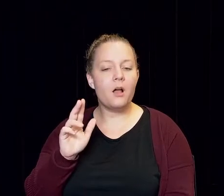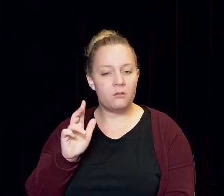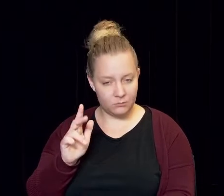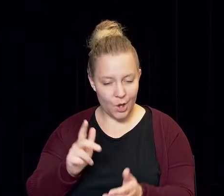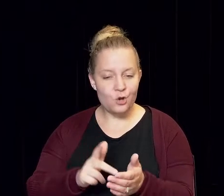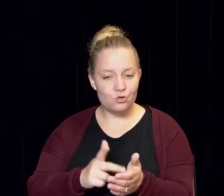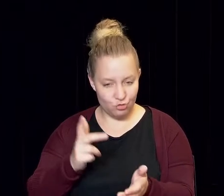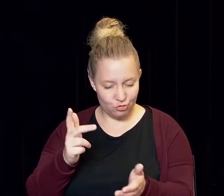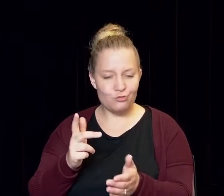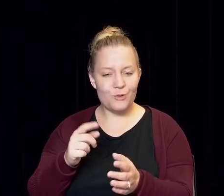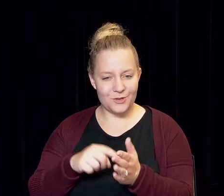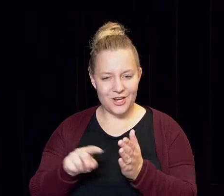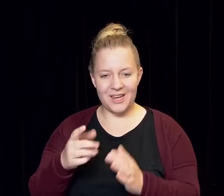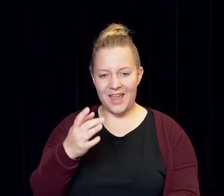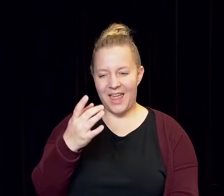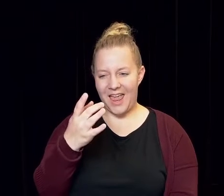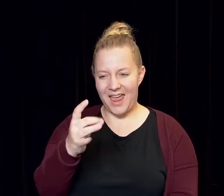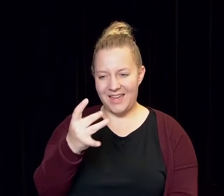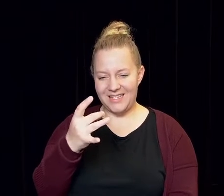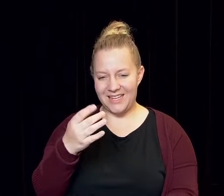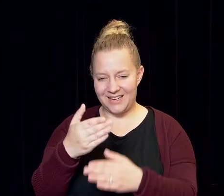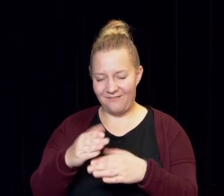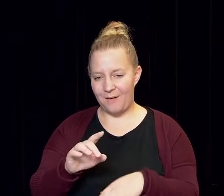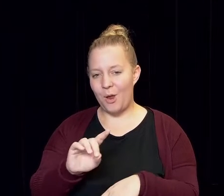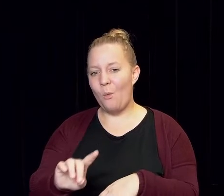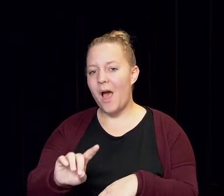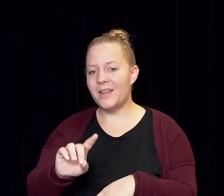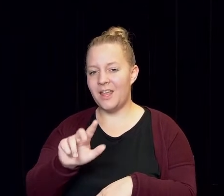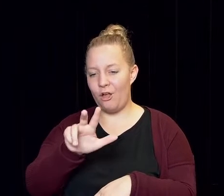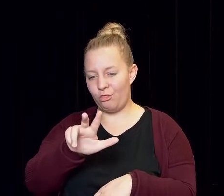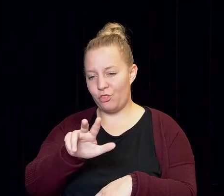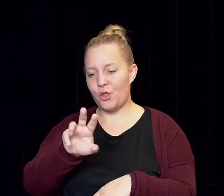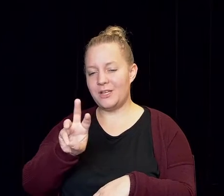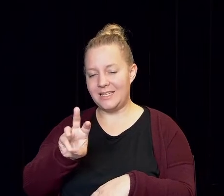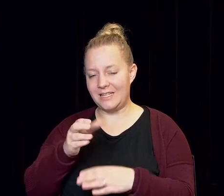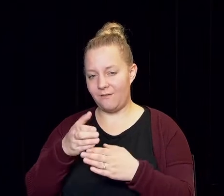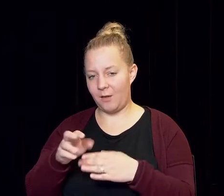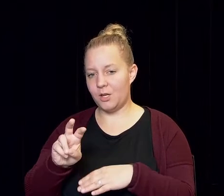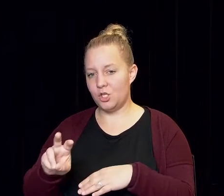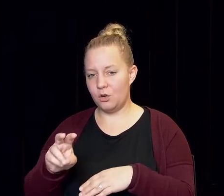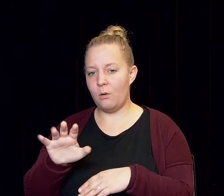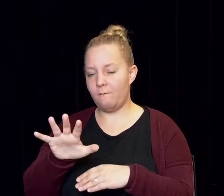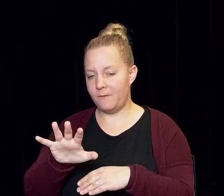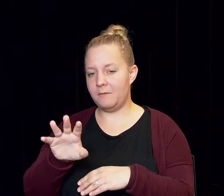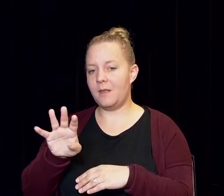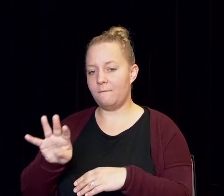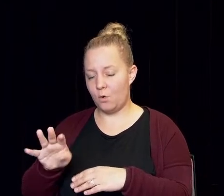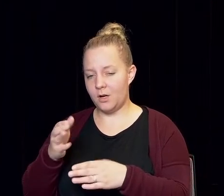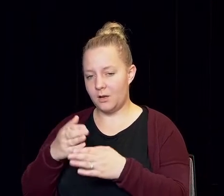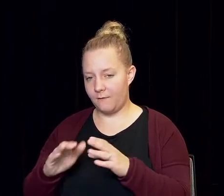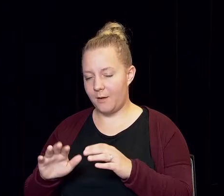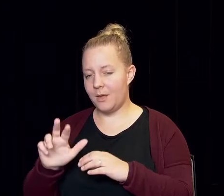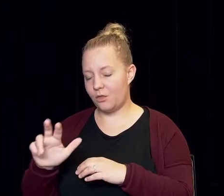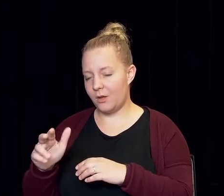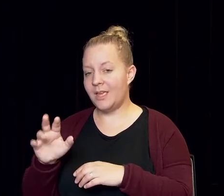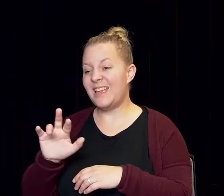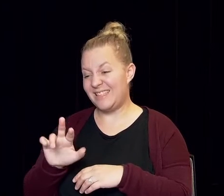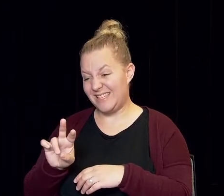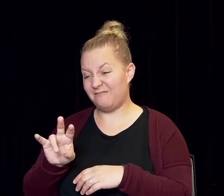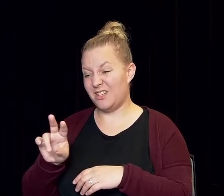18 divided by 1. You would take 36 divided by 2, 54 divided by 3, and 72 divided by 4. I'm going